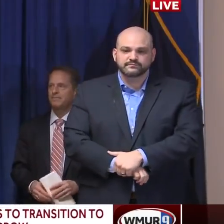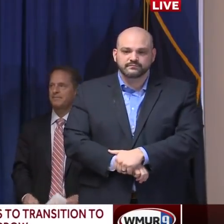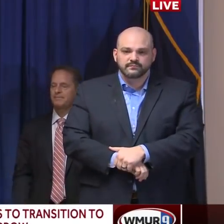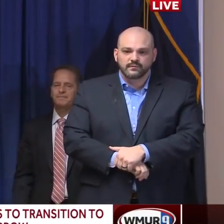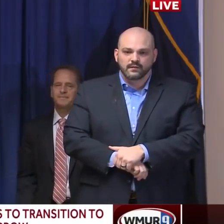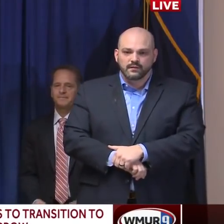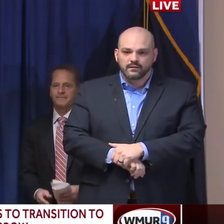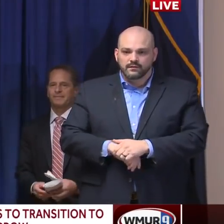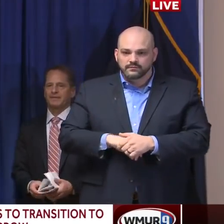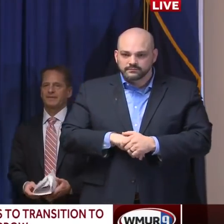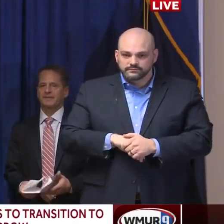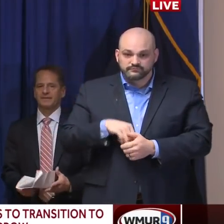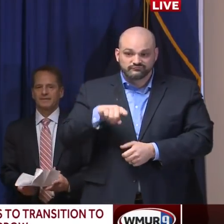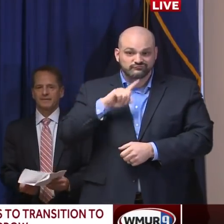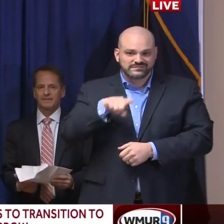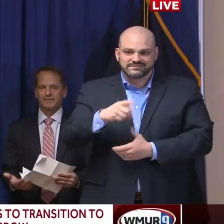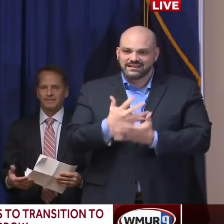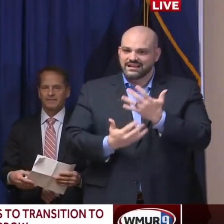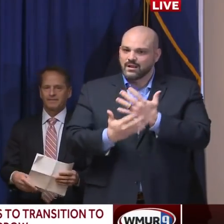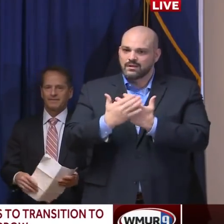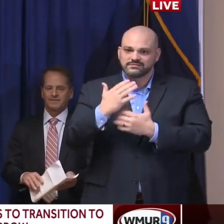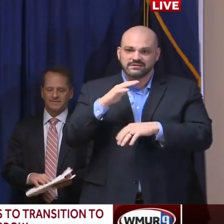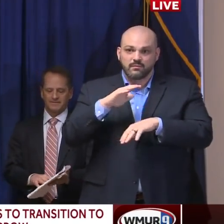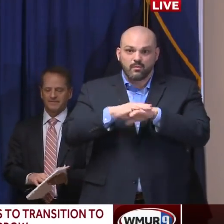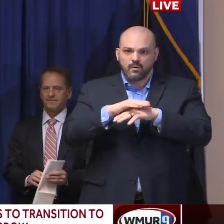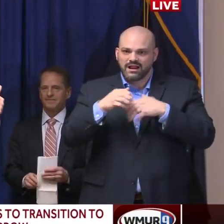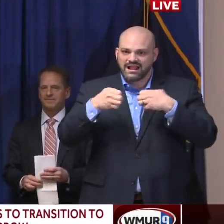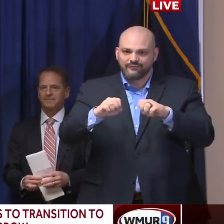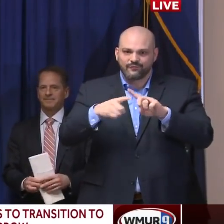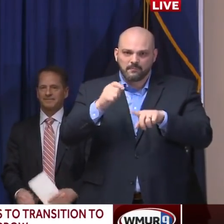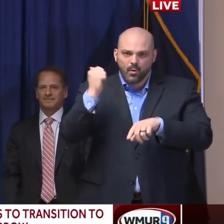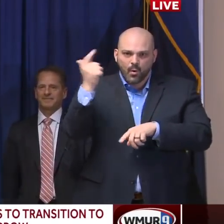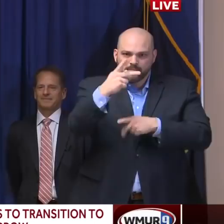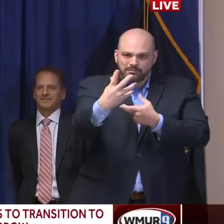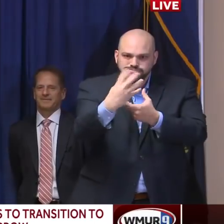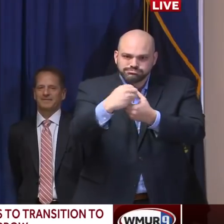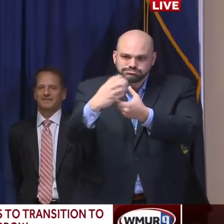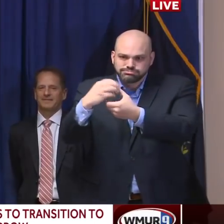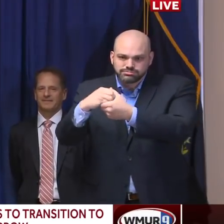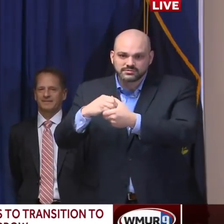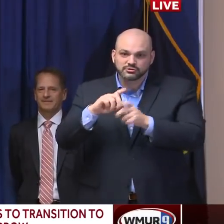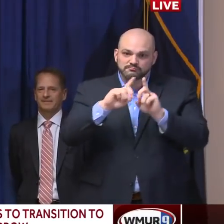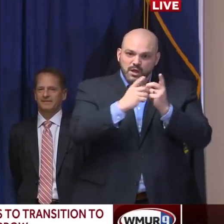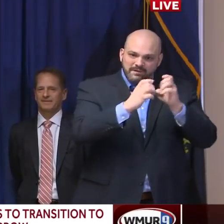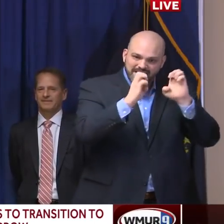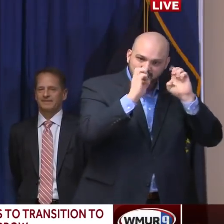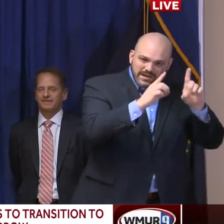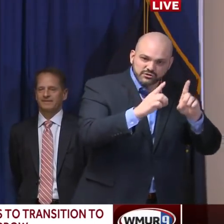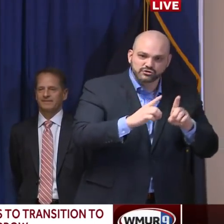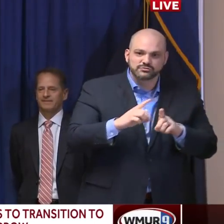THANK, COMMISSIONER. THIS -- THANK YOU VERY MUCH, COMMISSIONER.